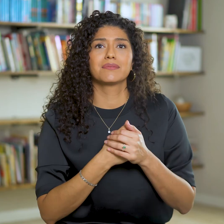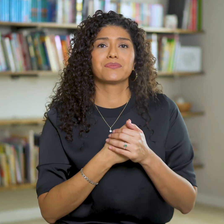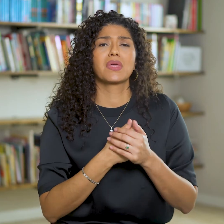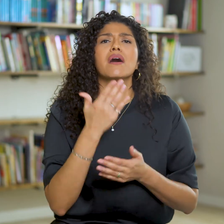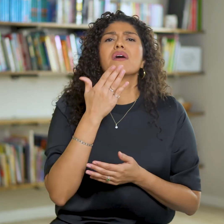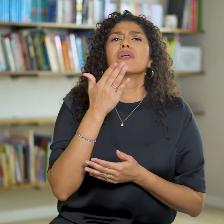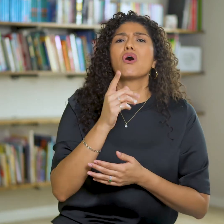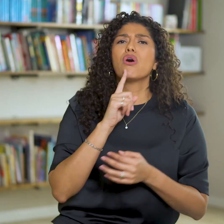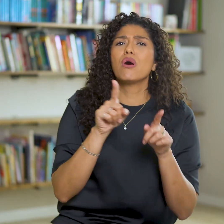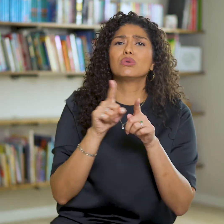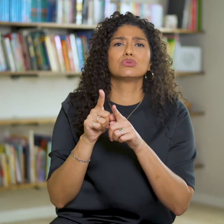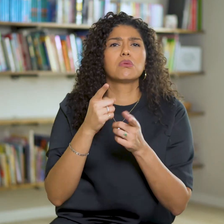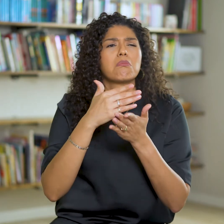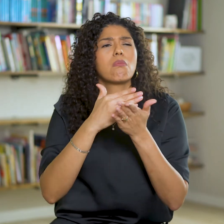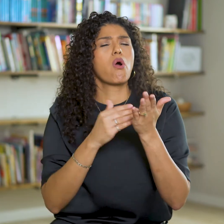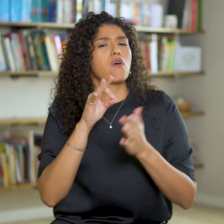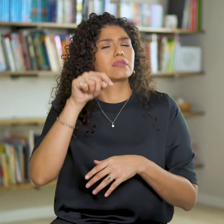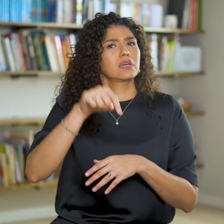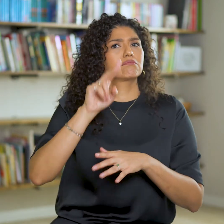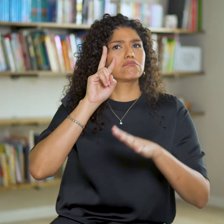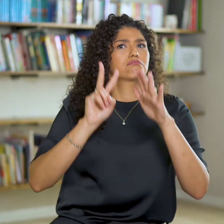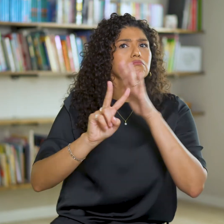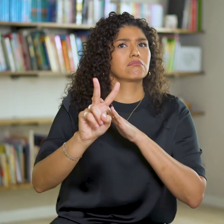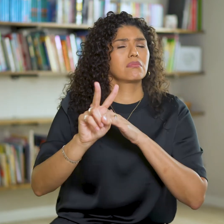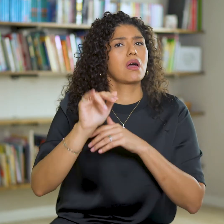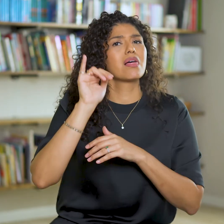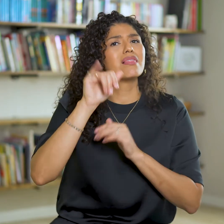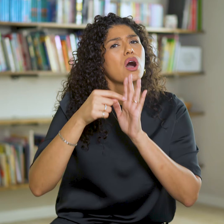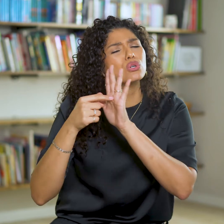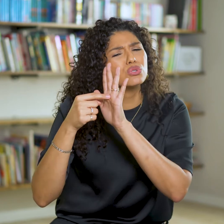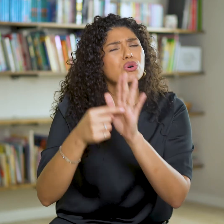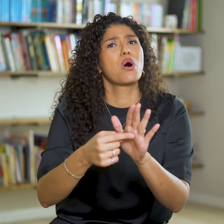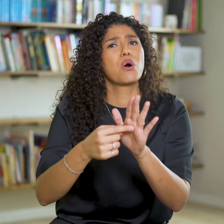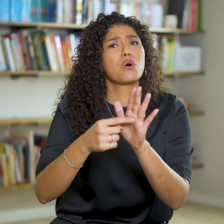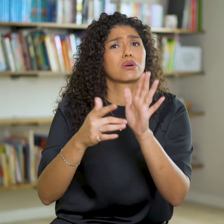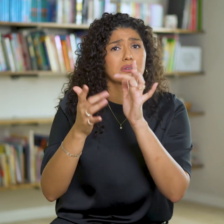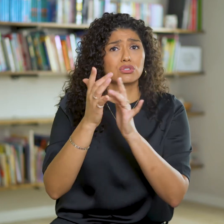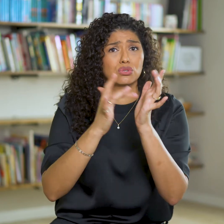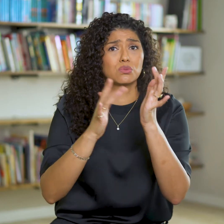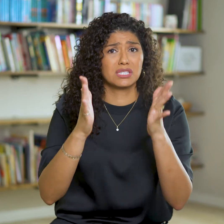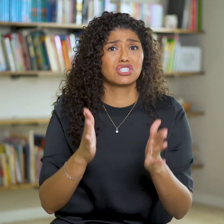There are also parts of this prophecy that point to Christ